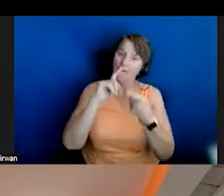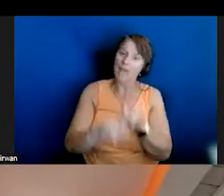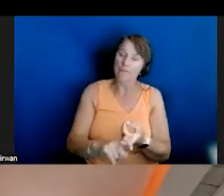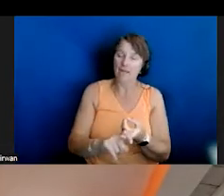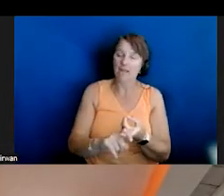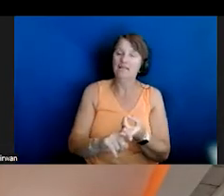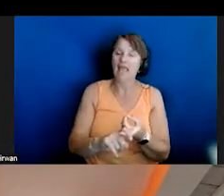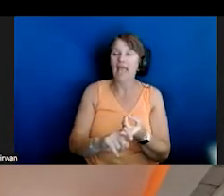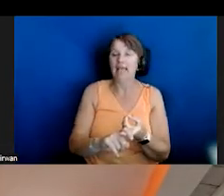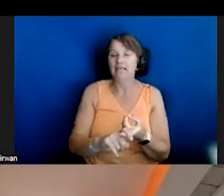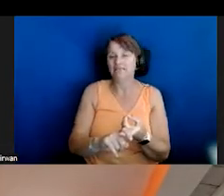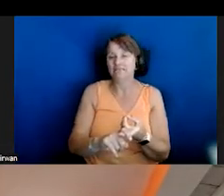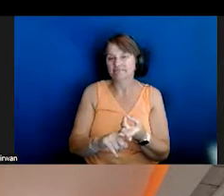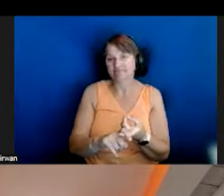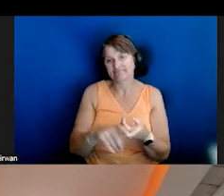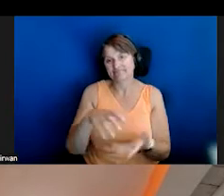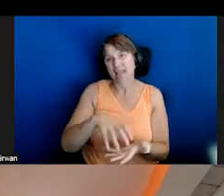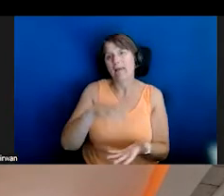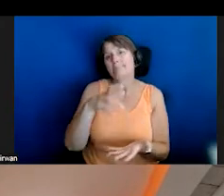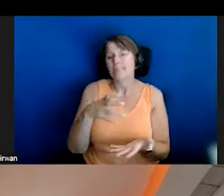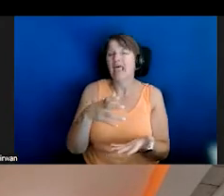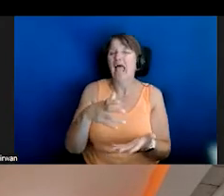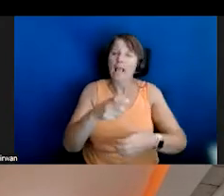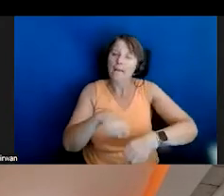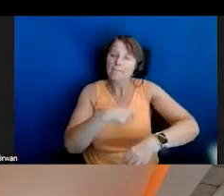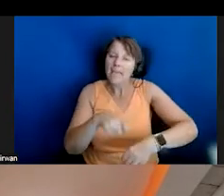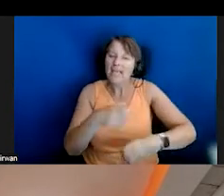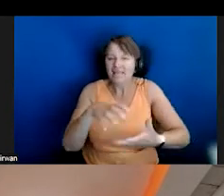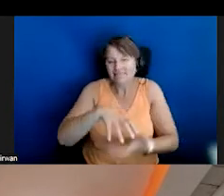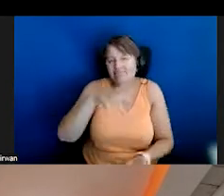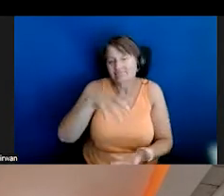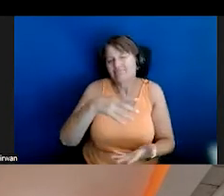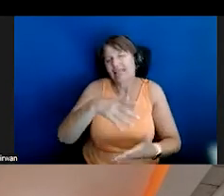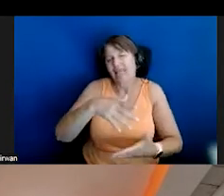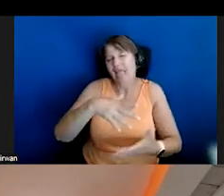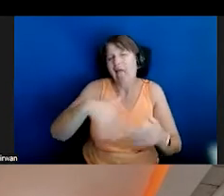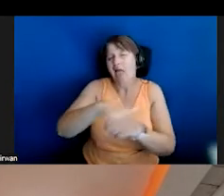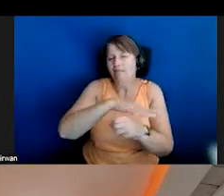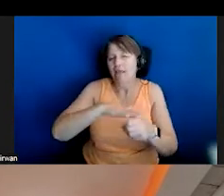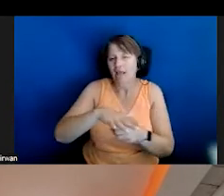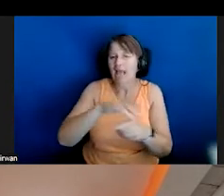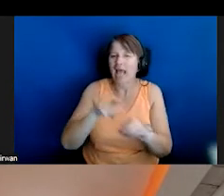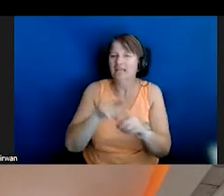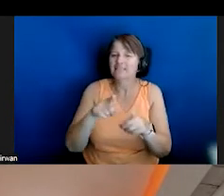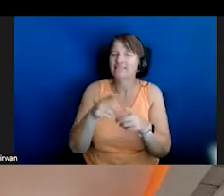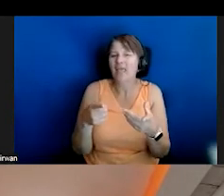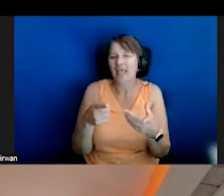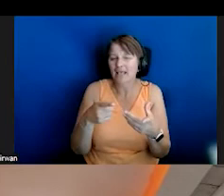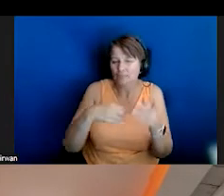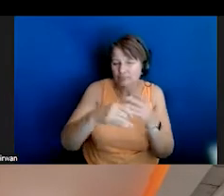One side is a baking area, and the other is a propagation house in the winter and a meeting place. >> ELISABETH: Amy,